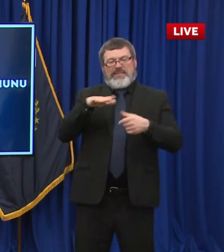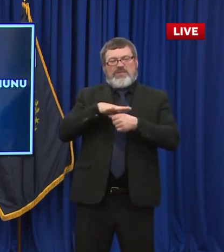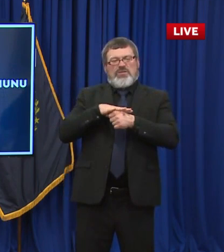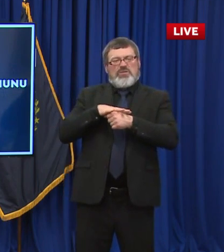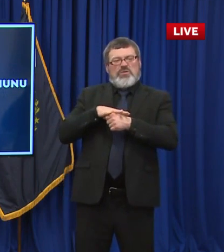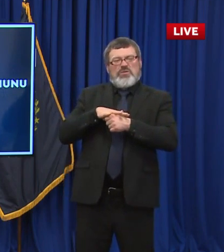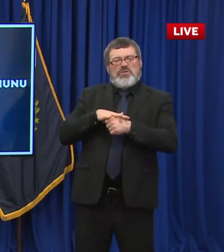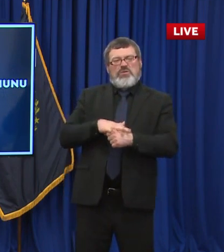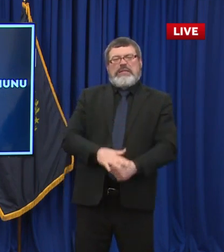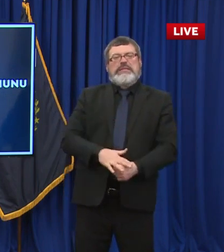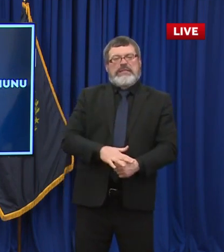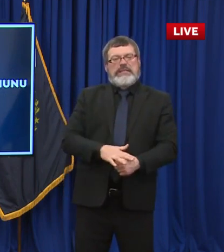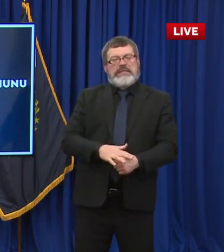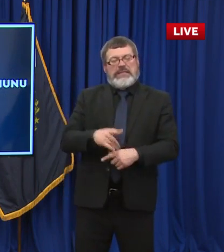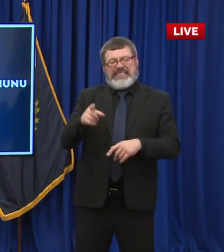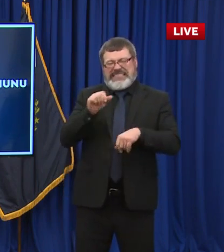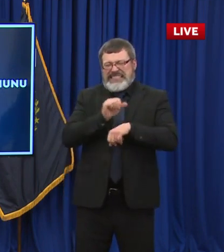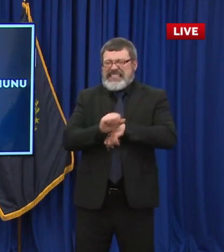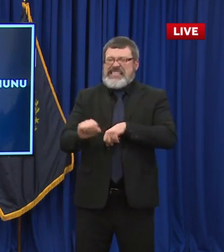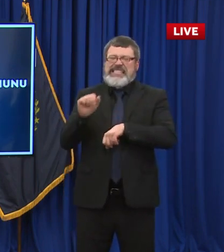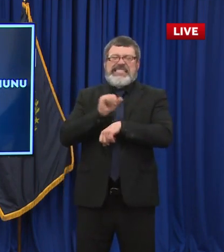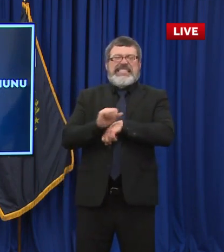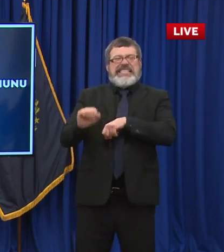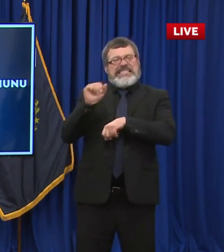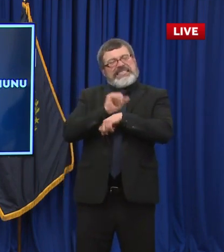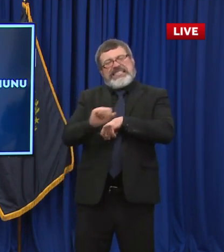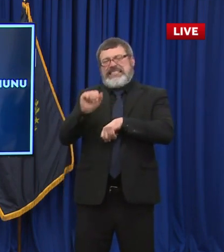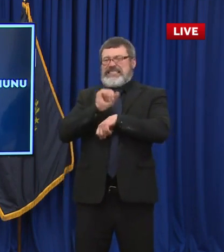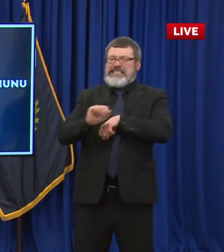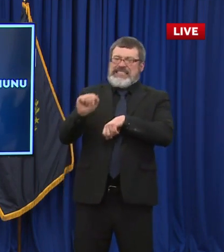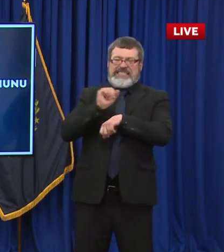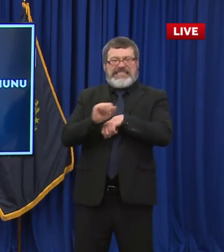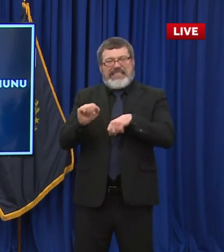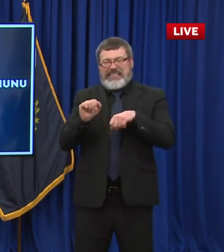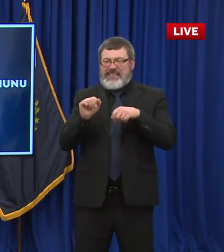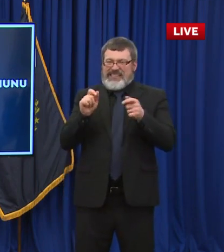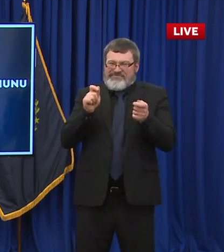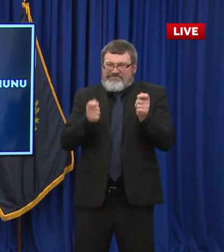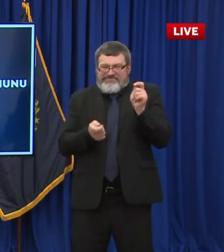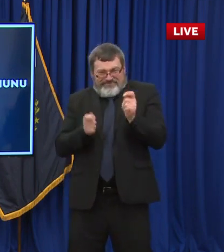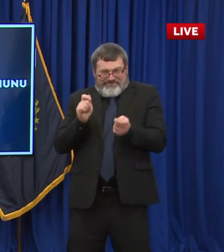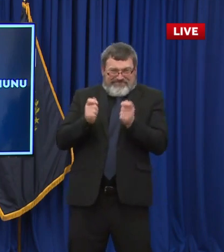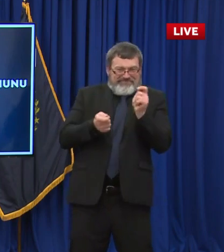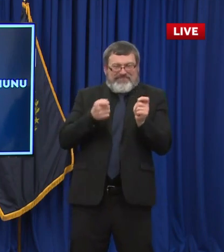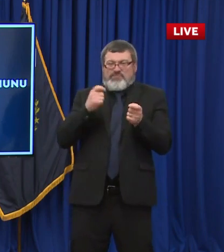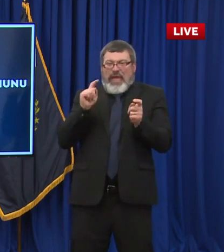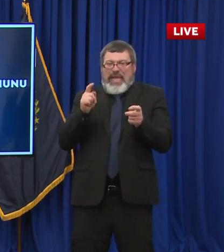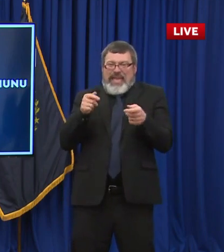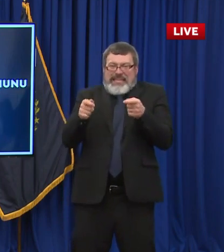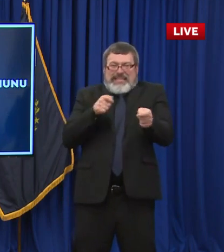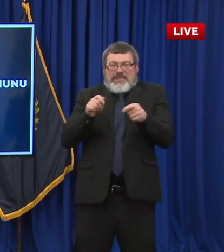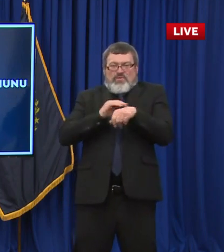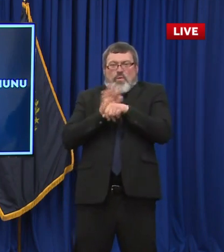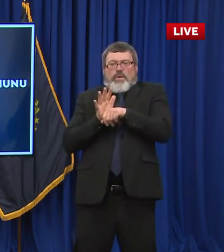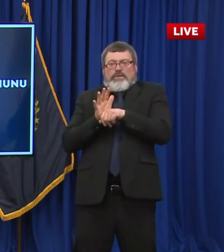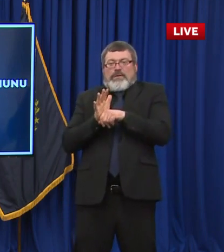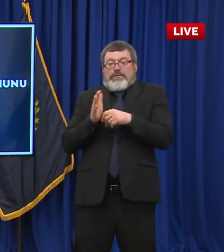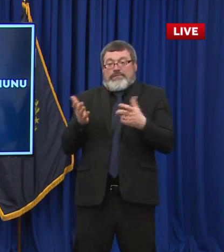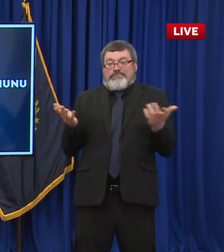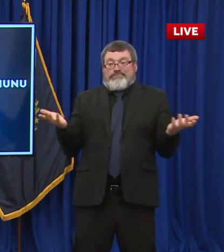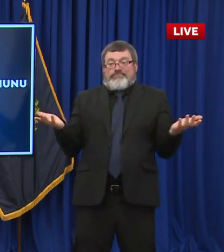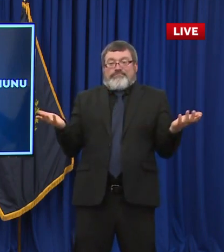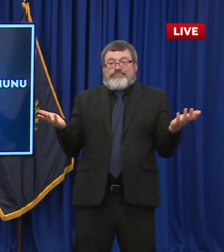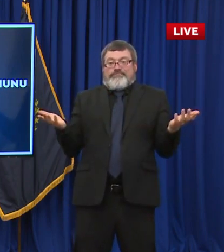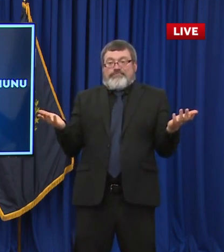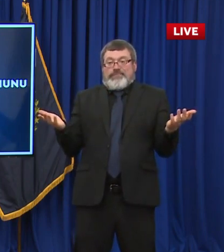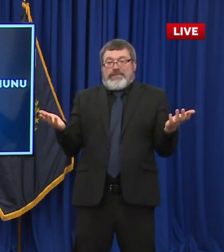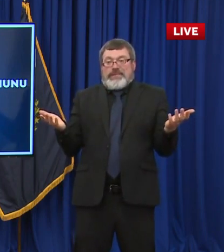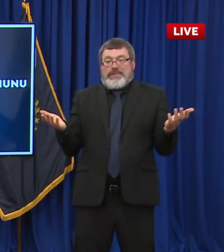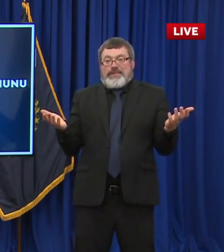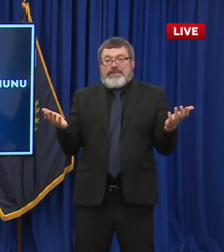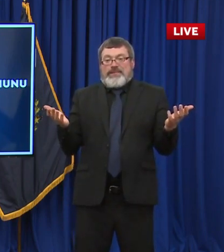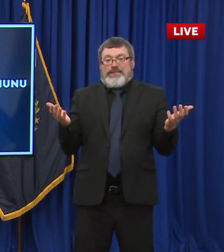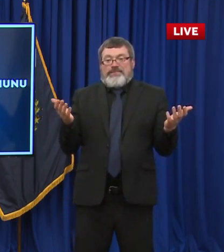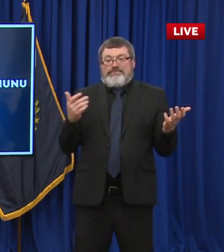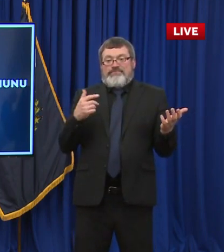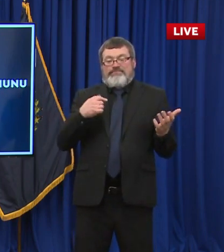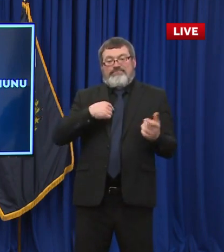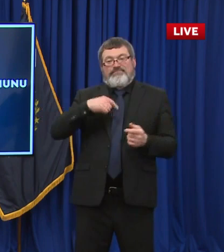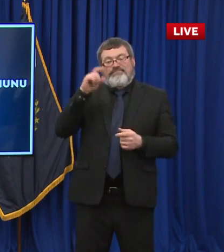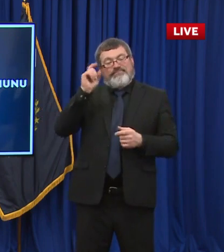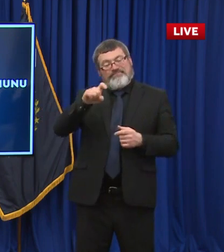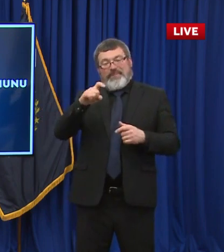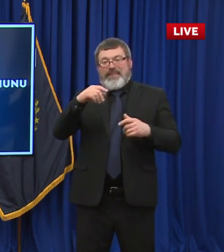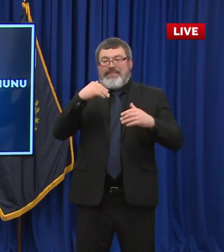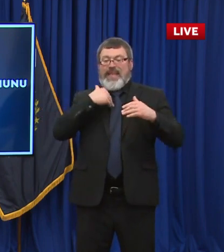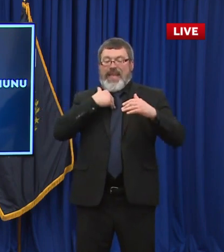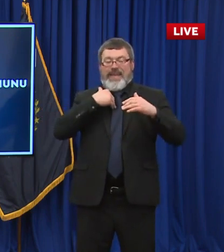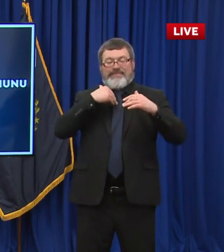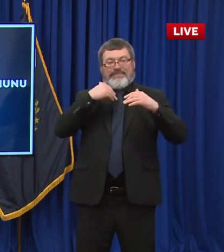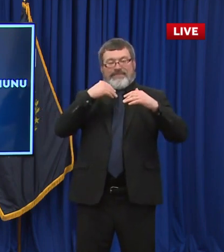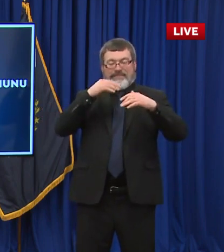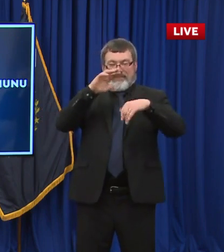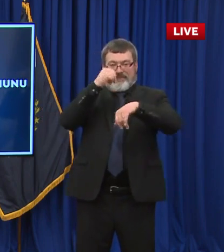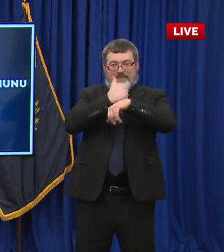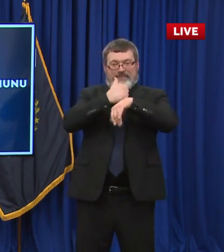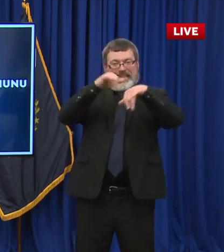THE LONG-TERM CARE FACILITY STAFF AND ADMINISTRATORS HAVE BEEN UNDER A TREMENDOUS AMOUNT OF PRESSURE, AND HAVE DONE A PHENOMENAL JOB IMPLEMENTING TESTING AND MITIGATION MEASURES.